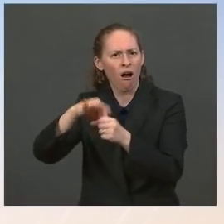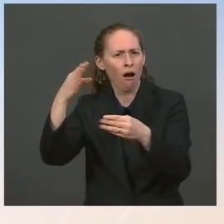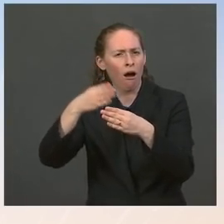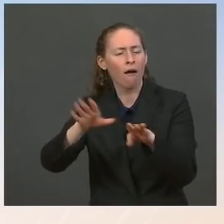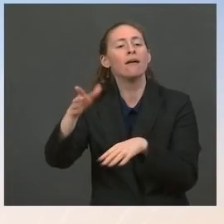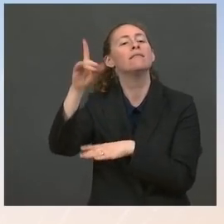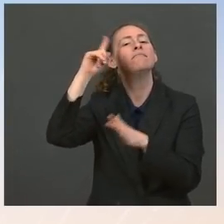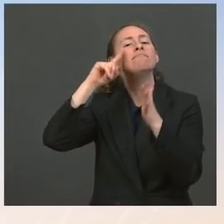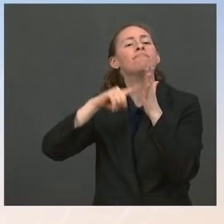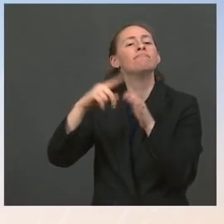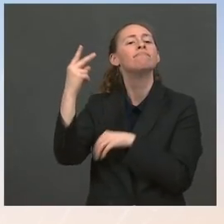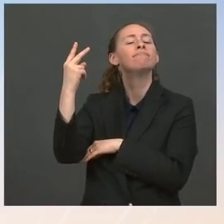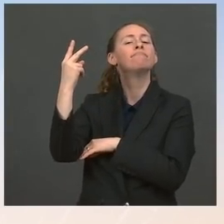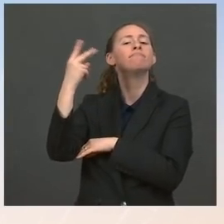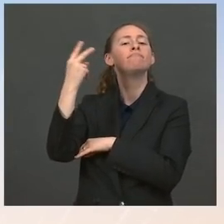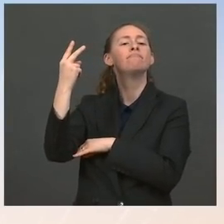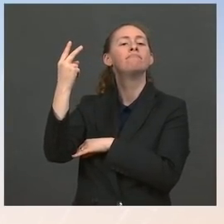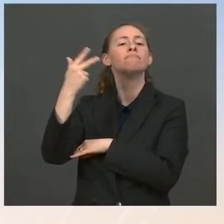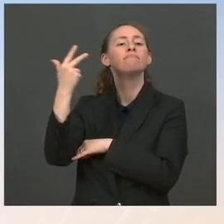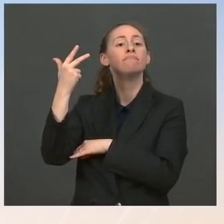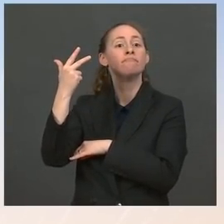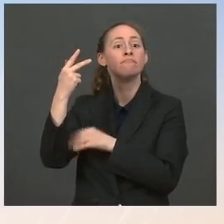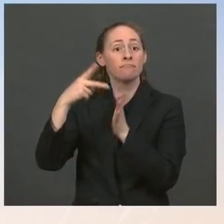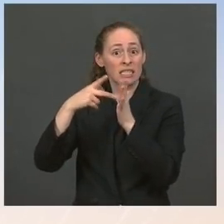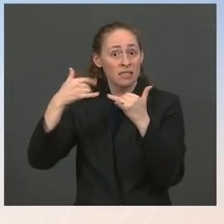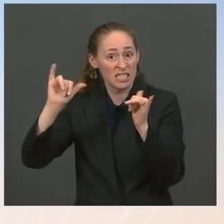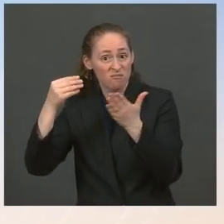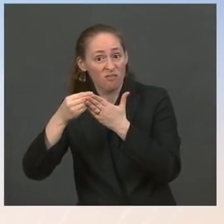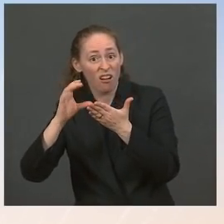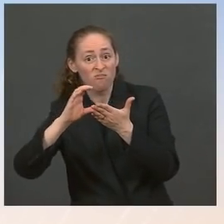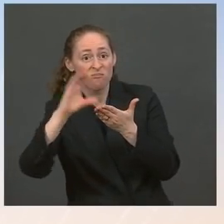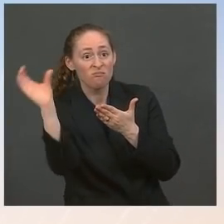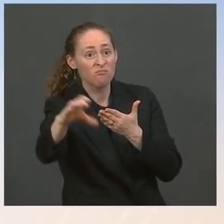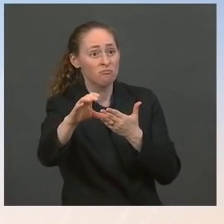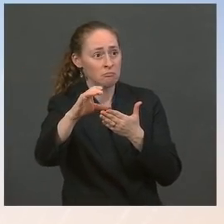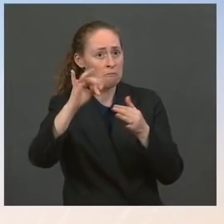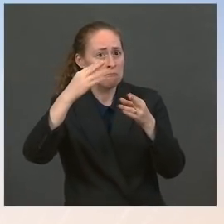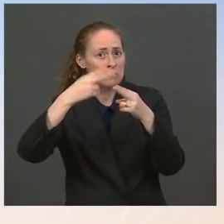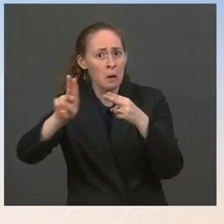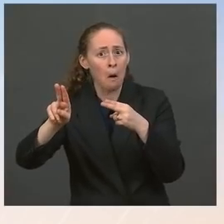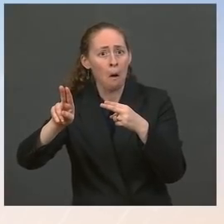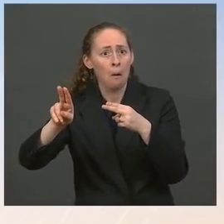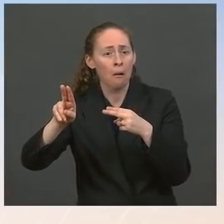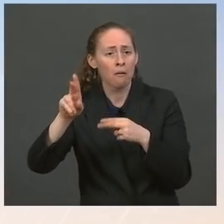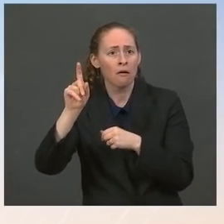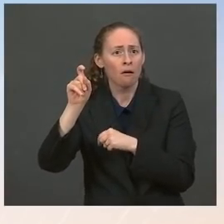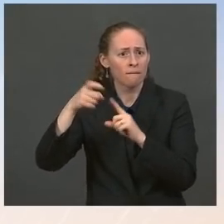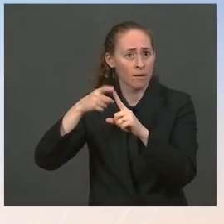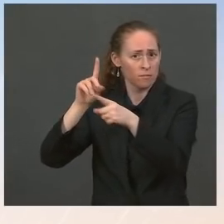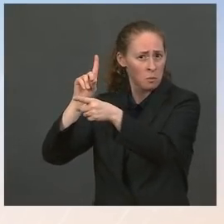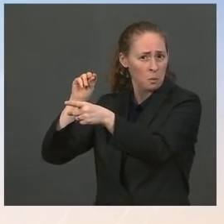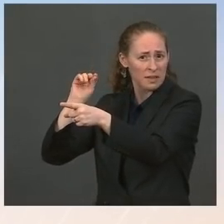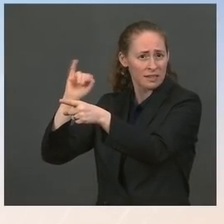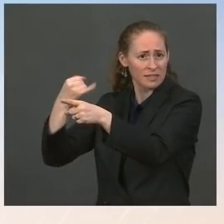would they be eligible to settle a suit and get this payment from DOJ? Ms. Jean-Pierre: So, Peter, I will direct you to the Department of Justice